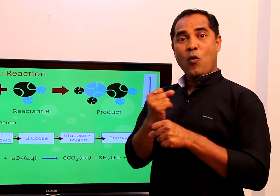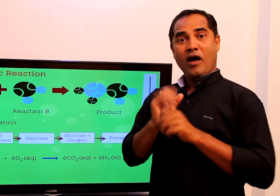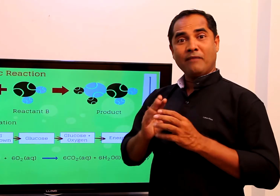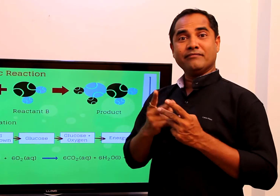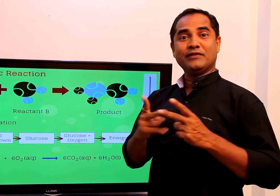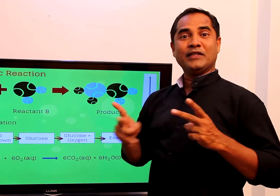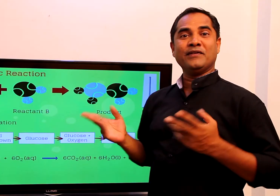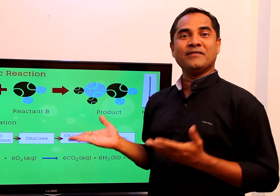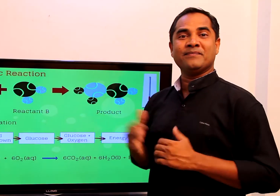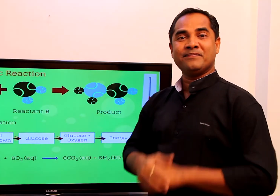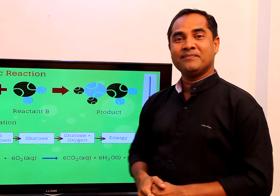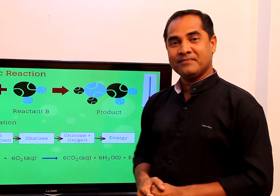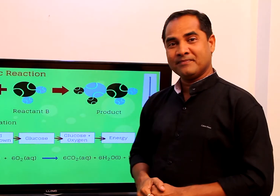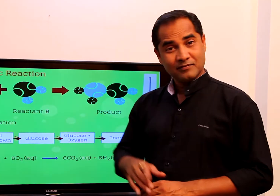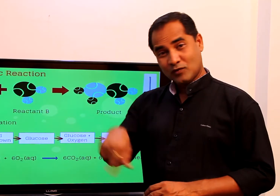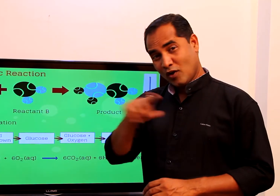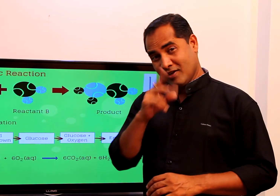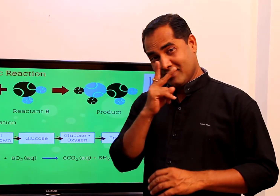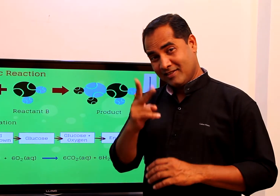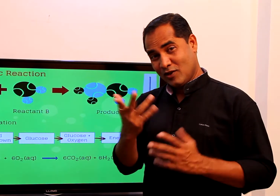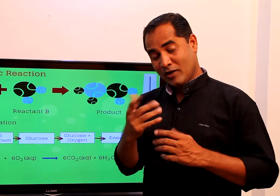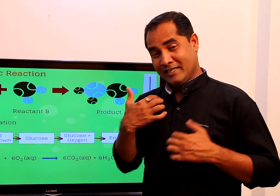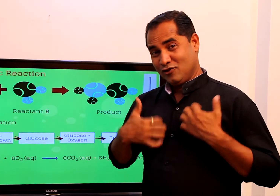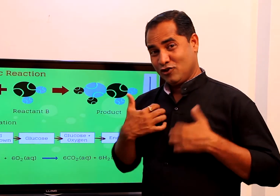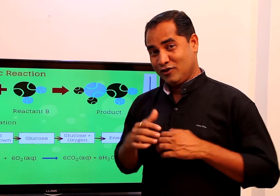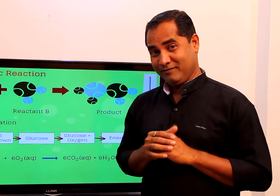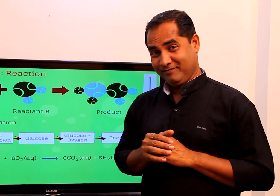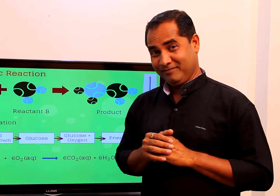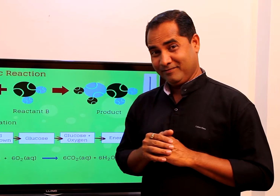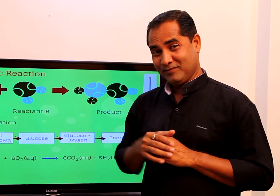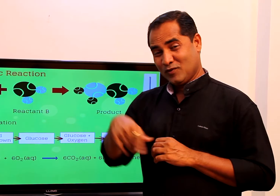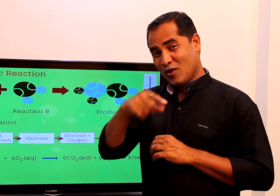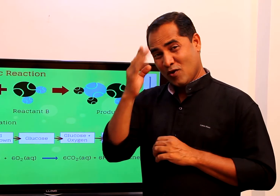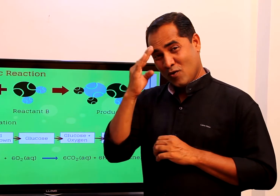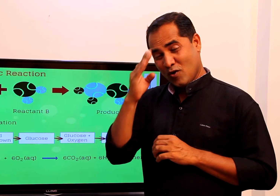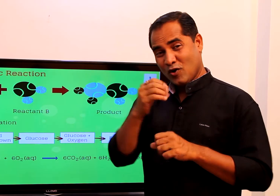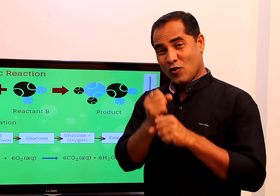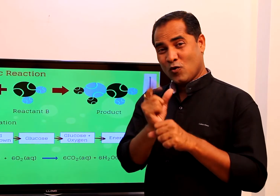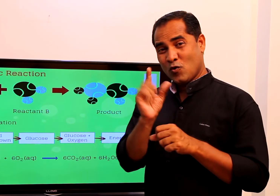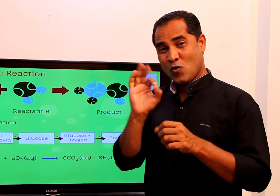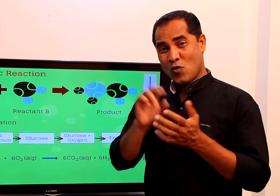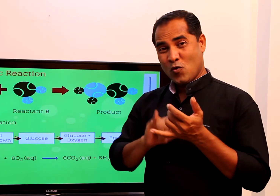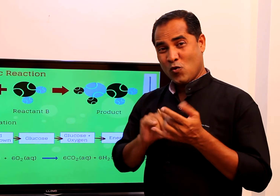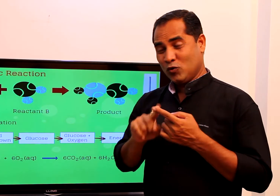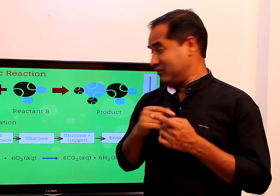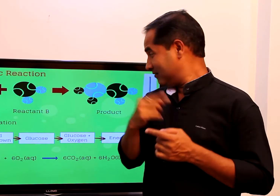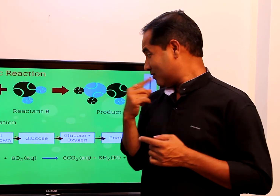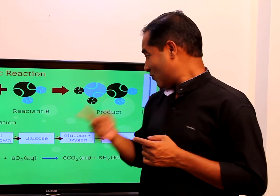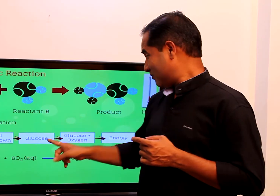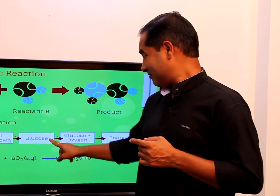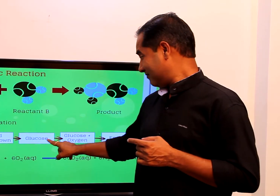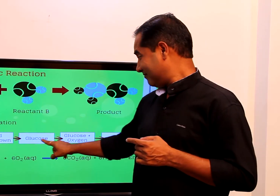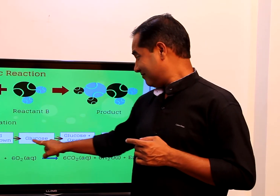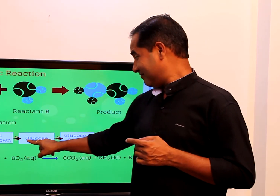to live and work. Now, I want to show you something very interesting. You all know